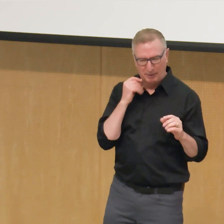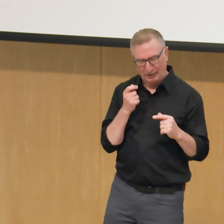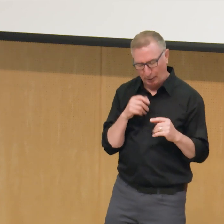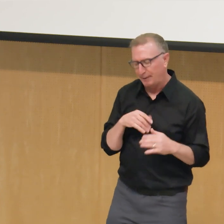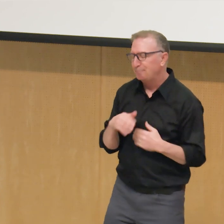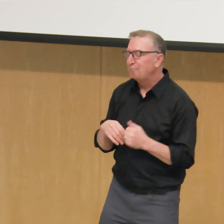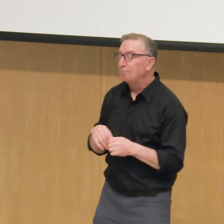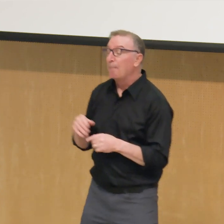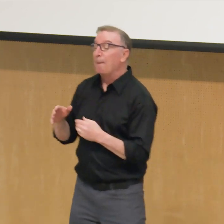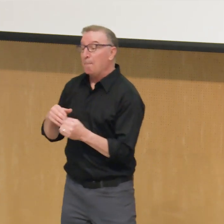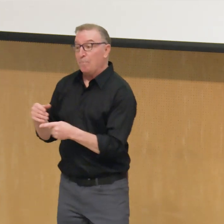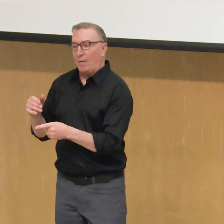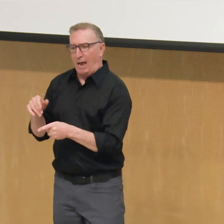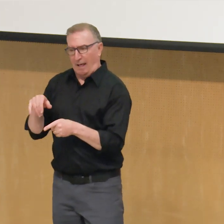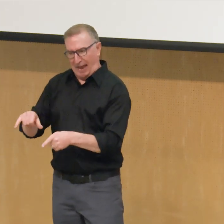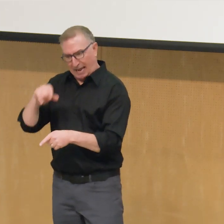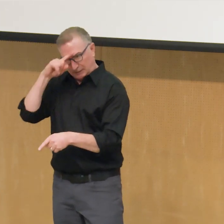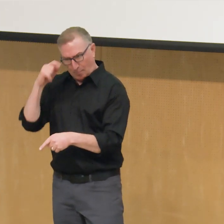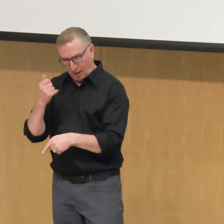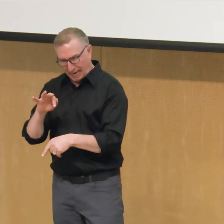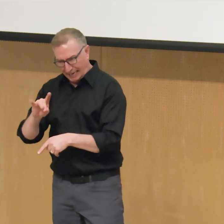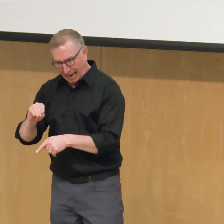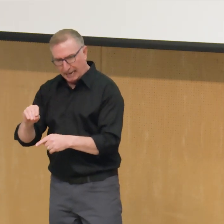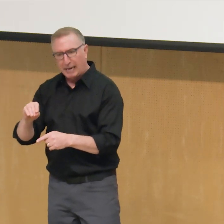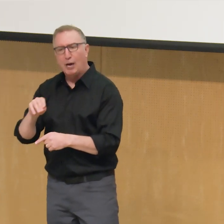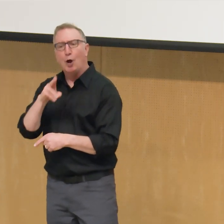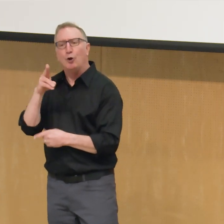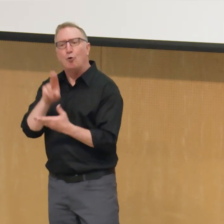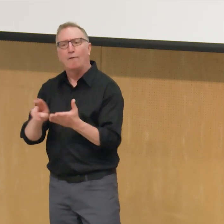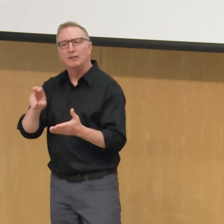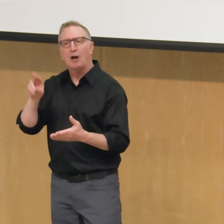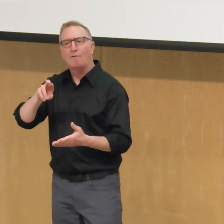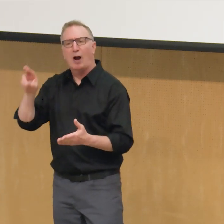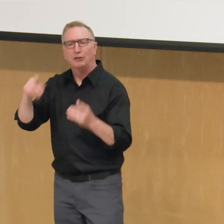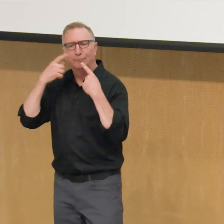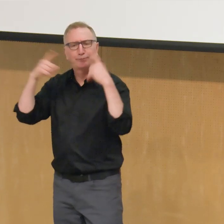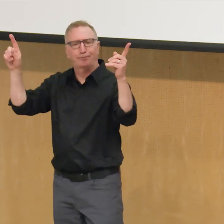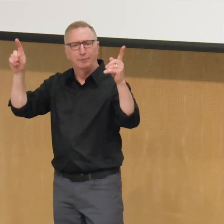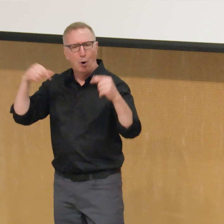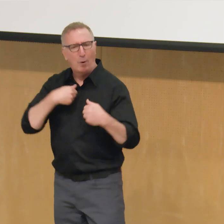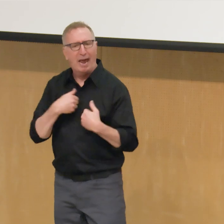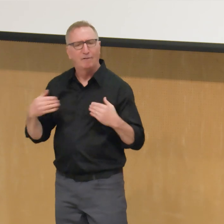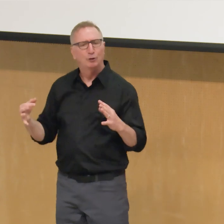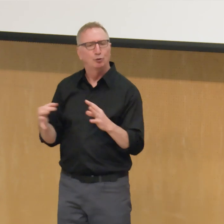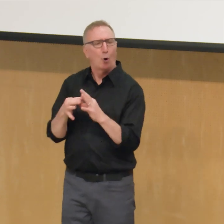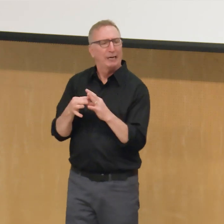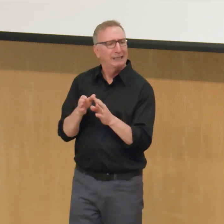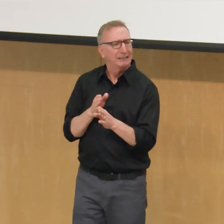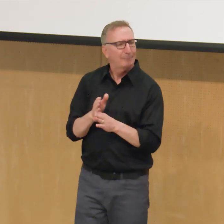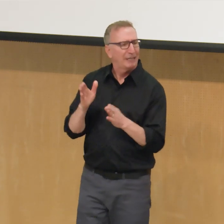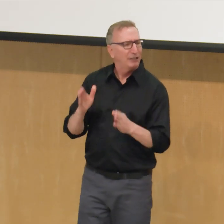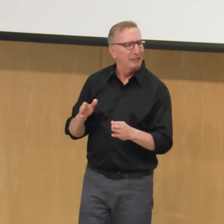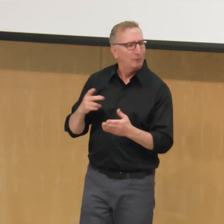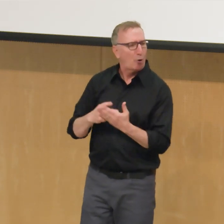and that summer, in 1980, the University of Rochester,